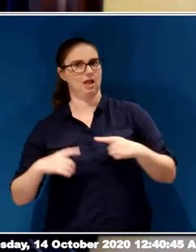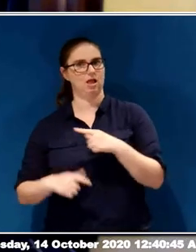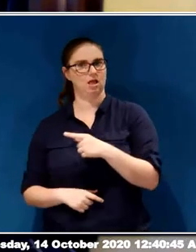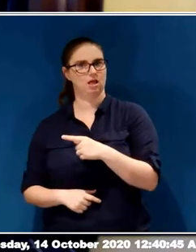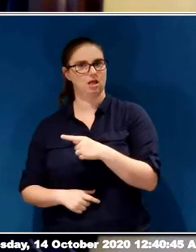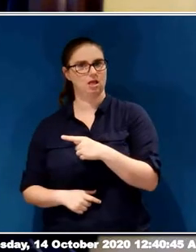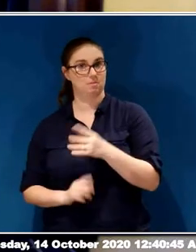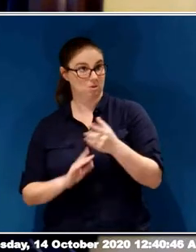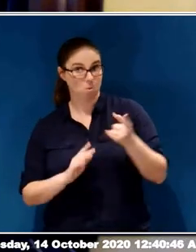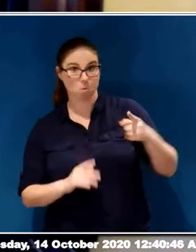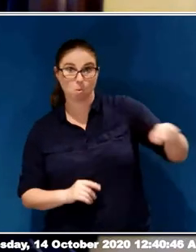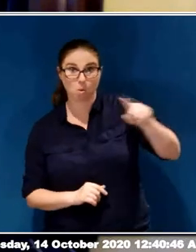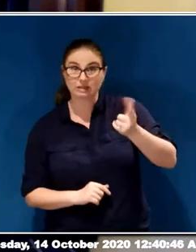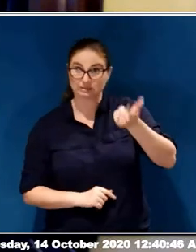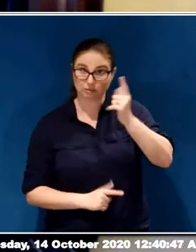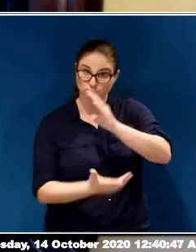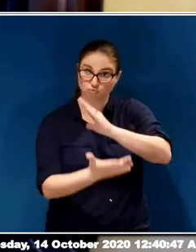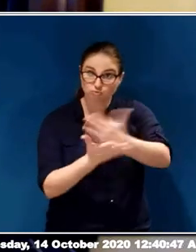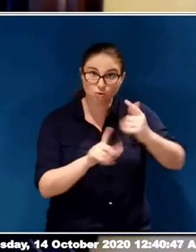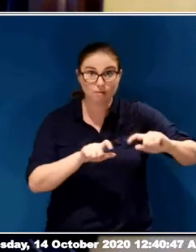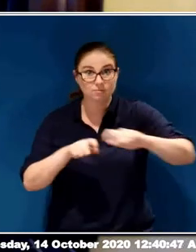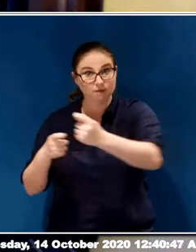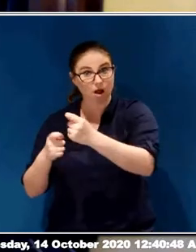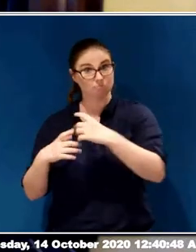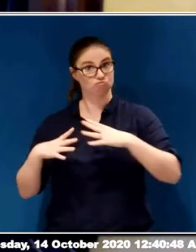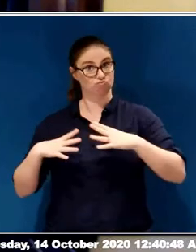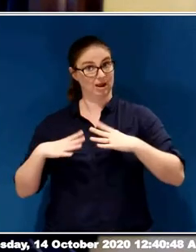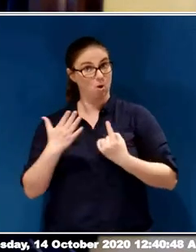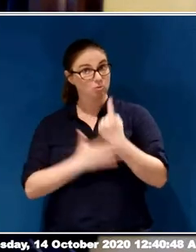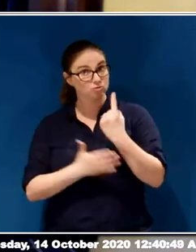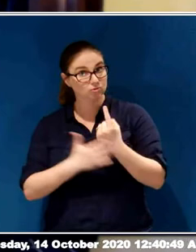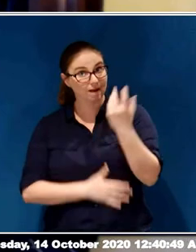Let's take planning and consultation to start with.